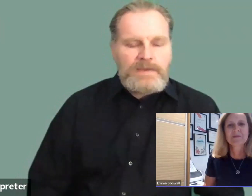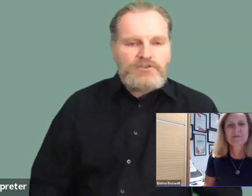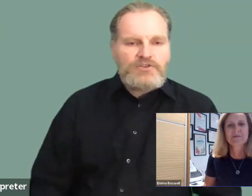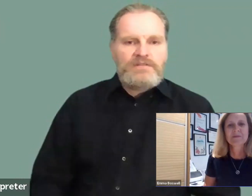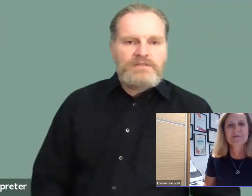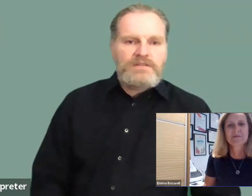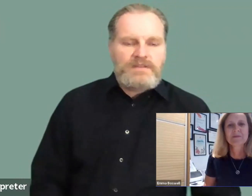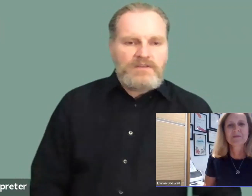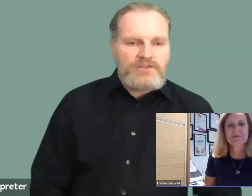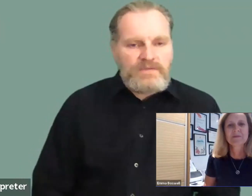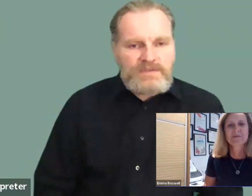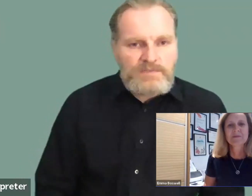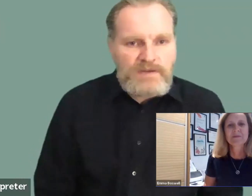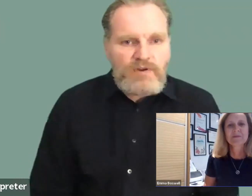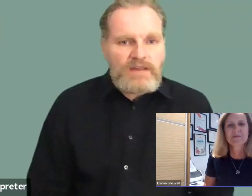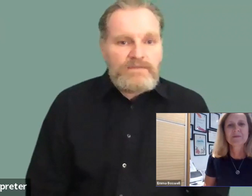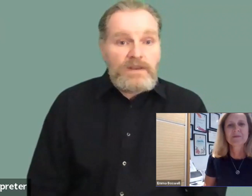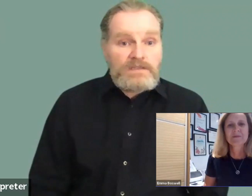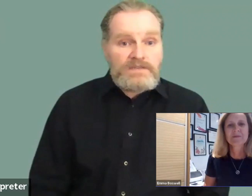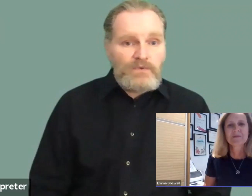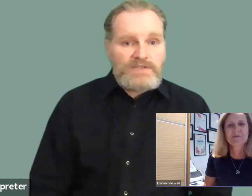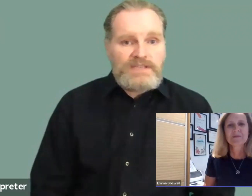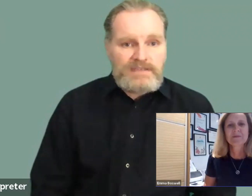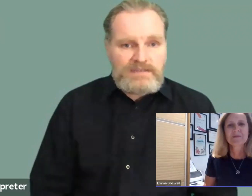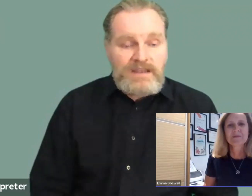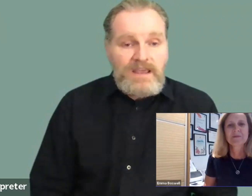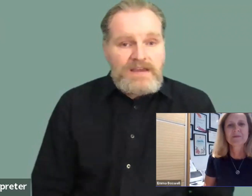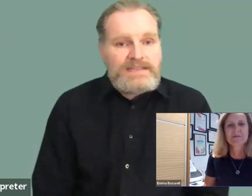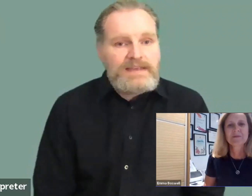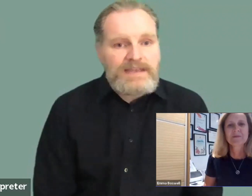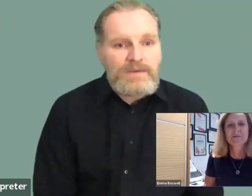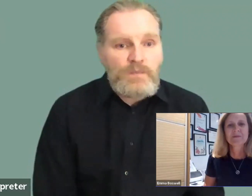I mentioned that the Usher Service has been running for the last 40 years. And in that time,